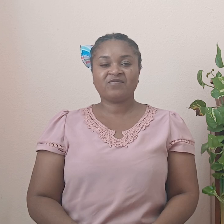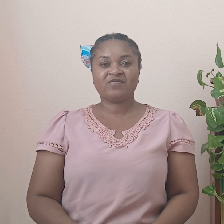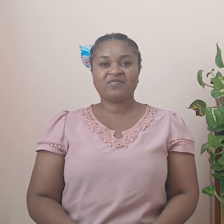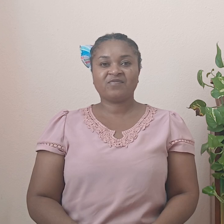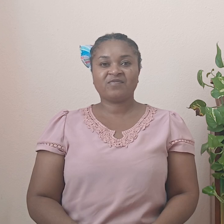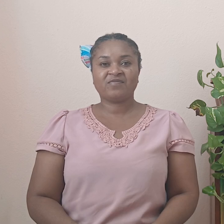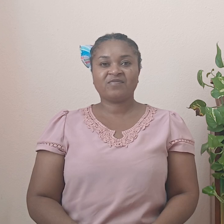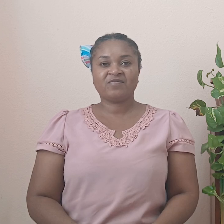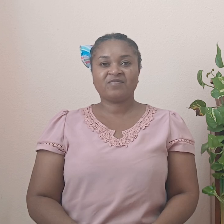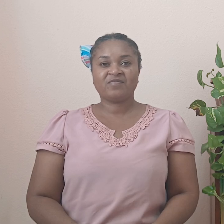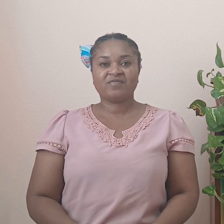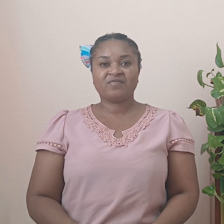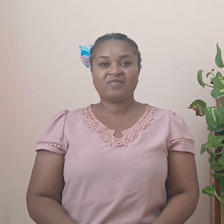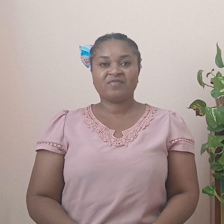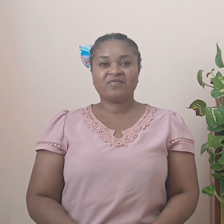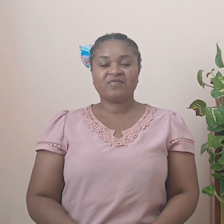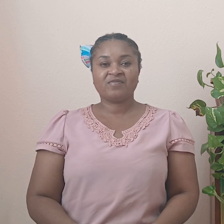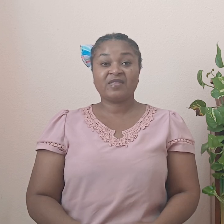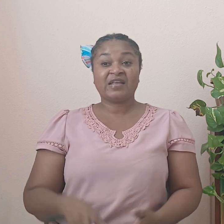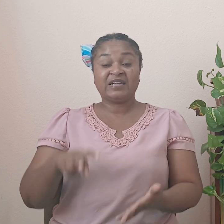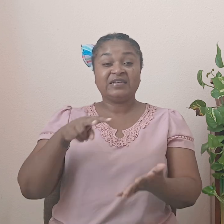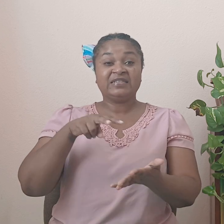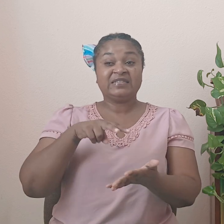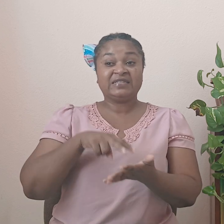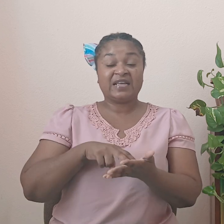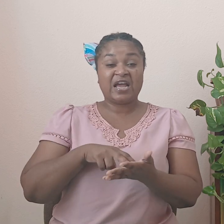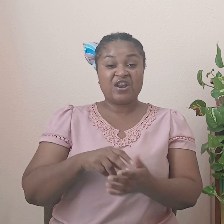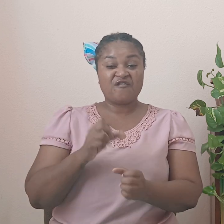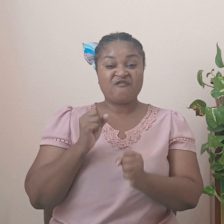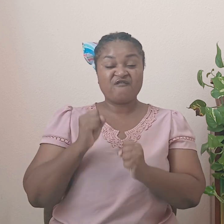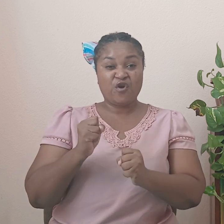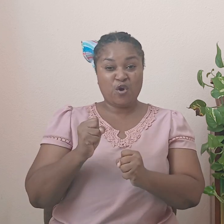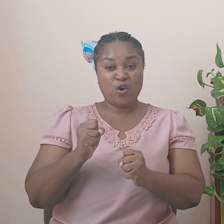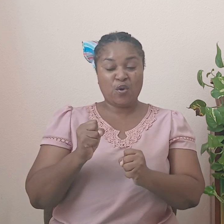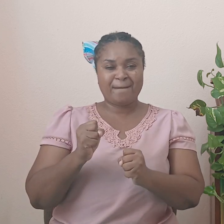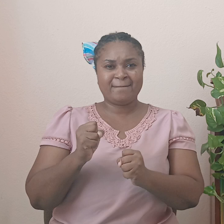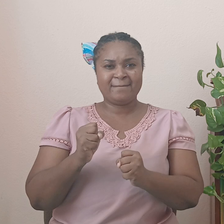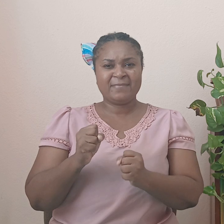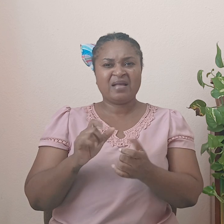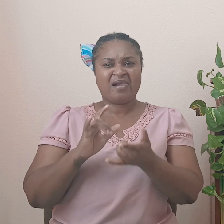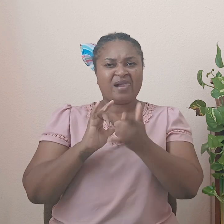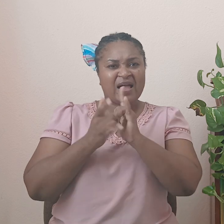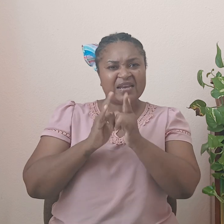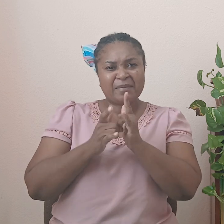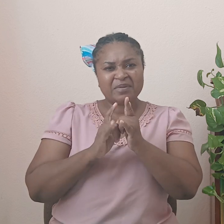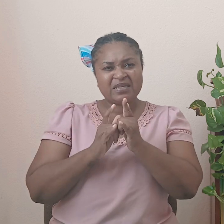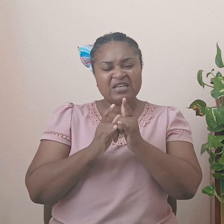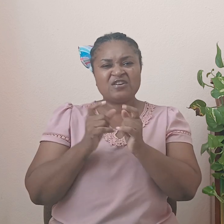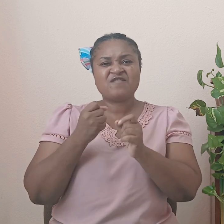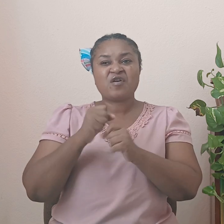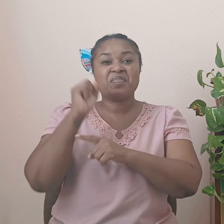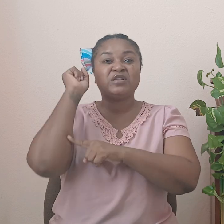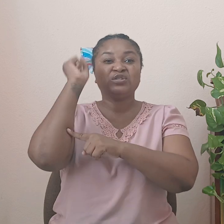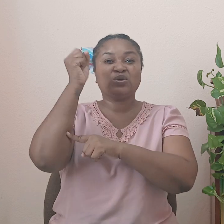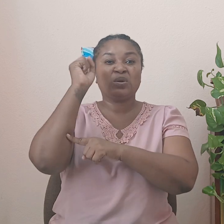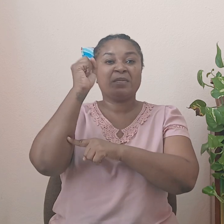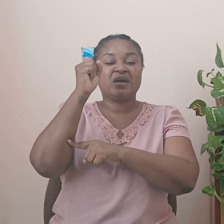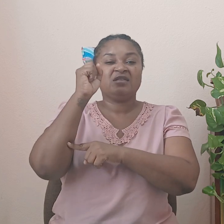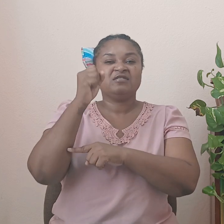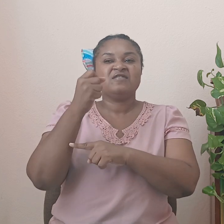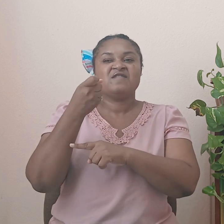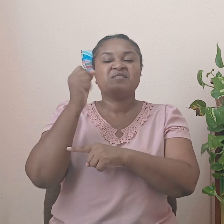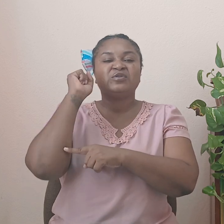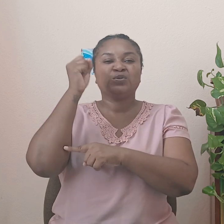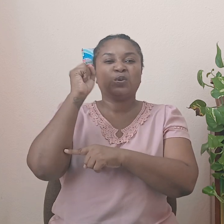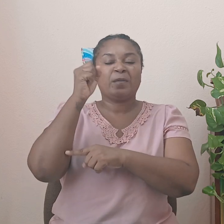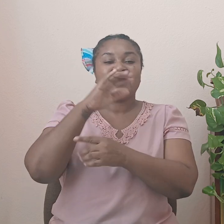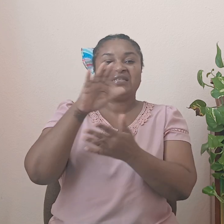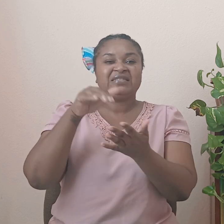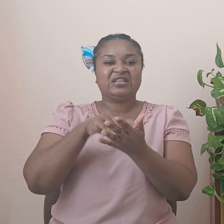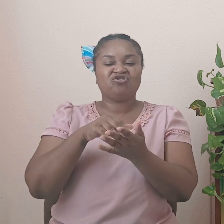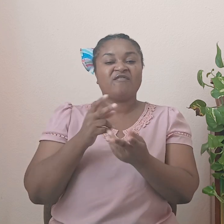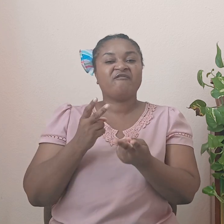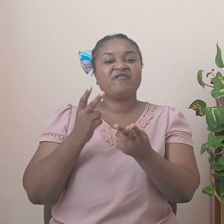Adapted from a sermon taken from the Sermon Central Funeral Series.